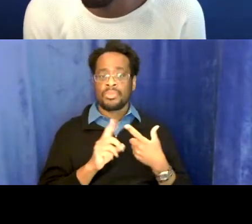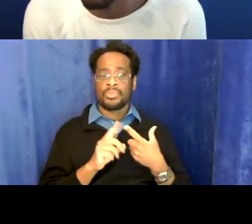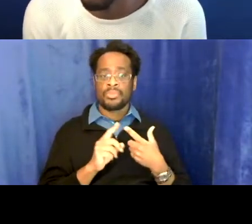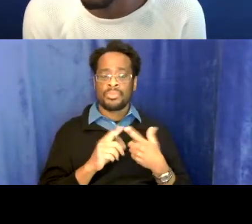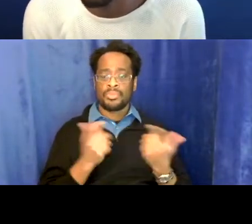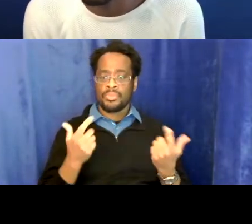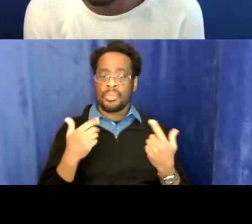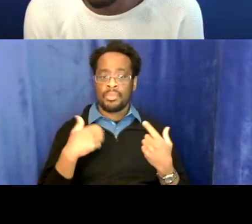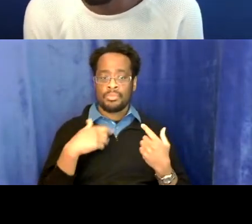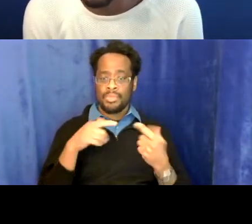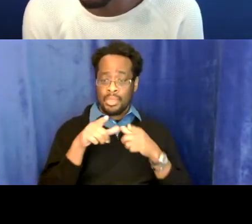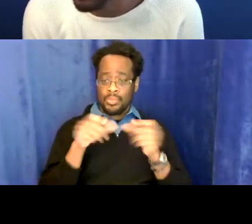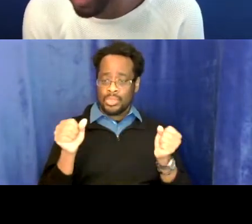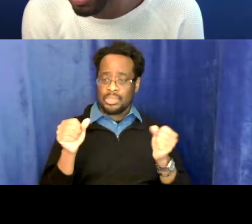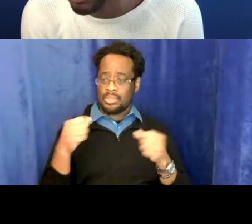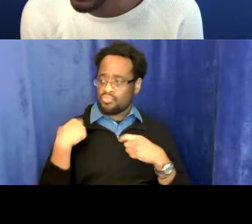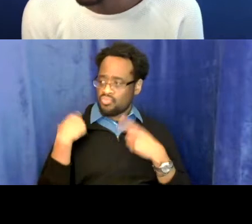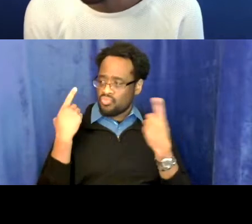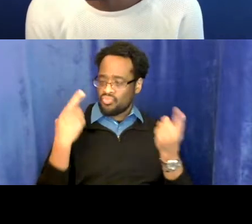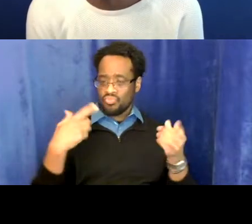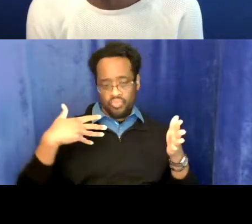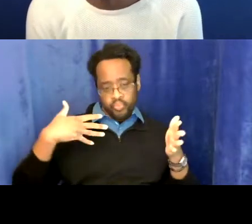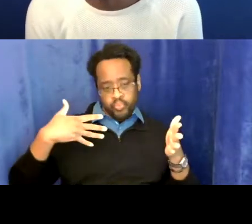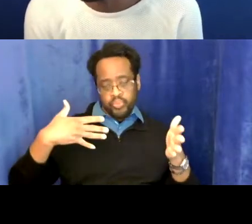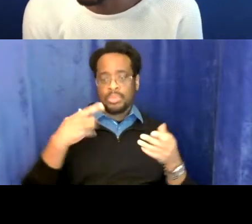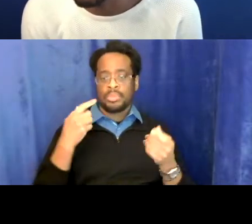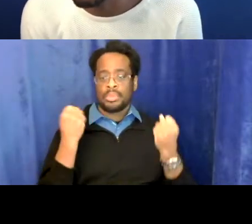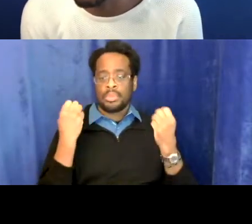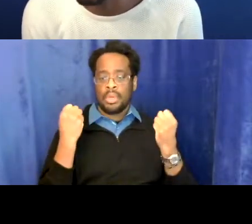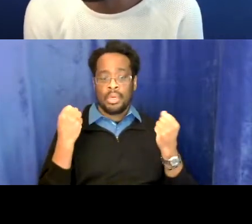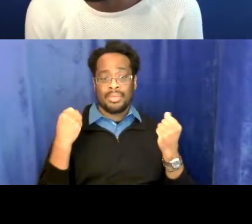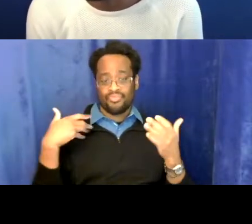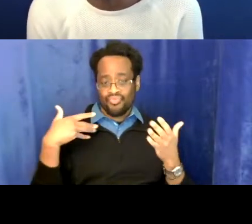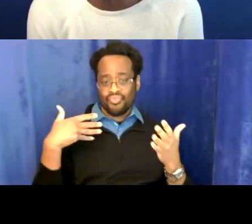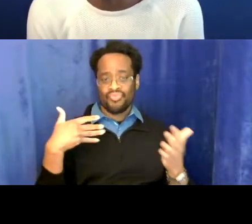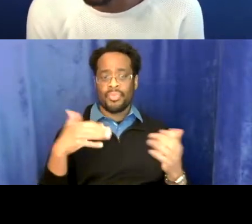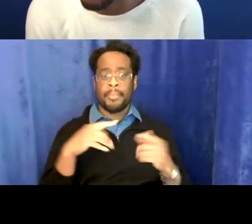within the language that we speak. Now linguistics in studying signs,